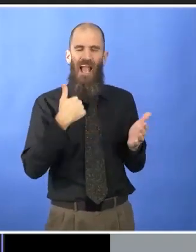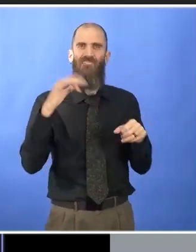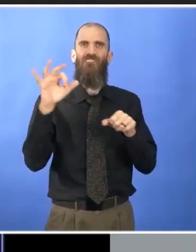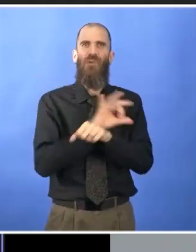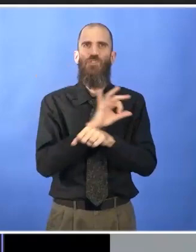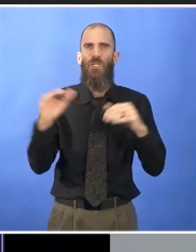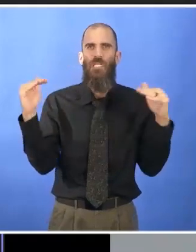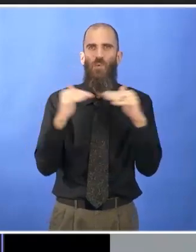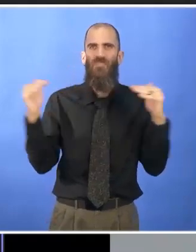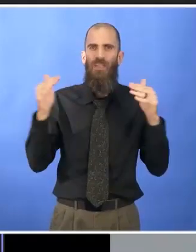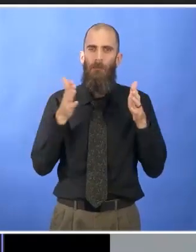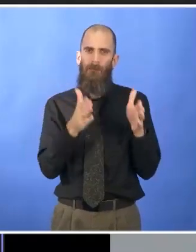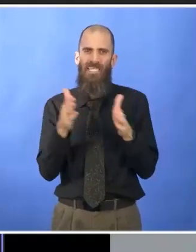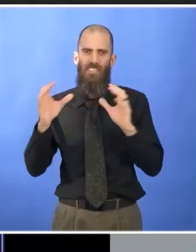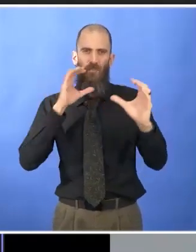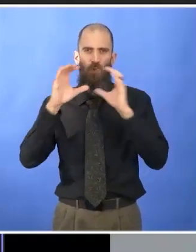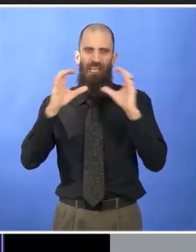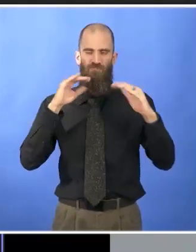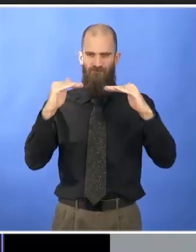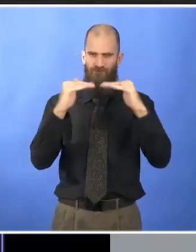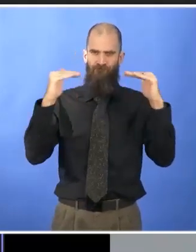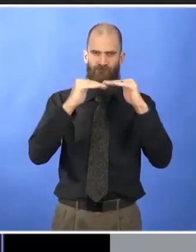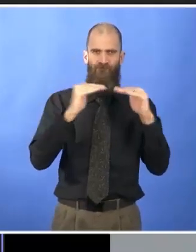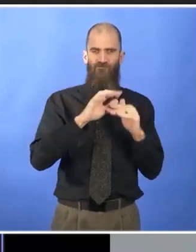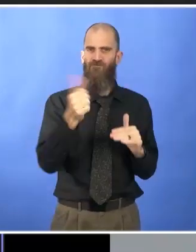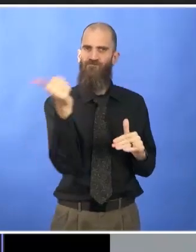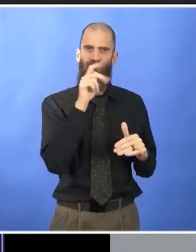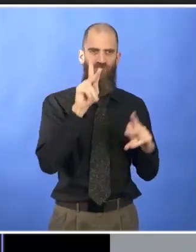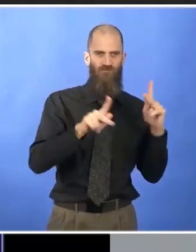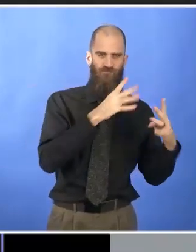COMMUNICATION EQUIVALENT TO THEIR PEERS. THOSE WHO NEED SERVICES SUCH AS VIDEO RELAY SERVICES, CAPTIONED